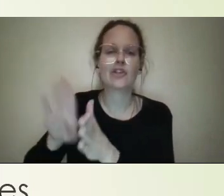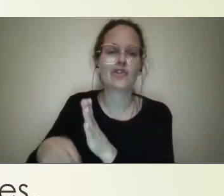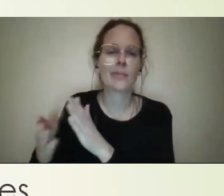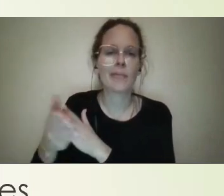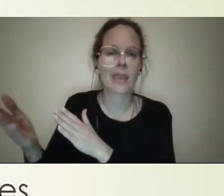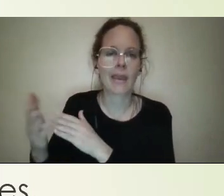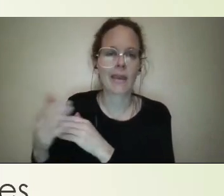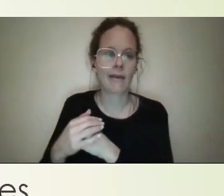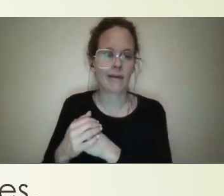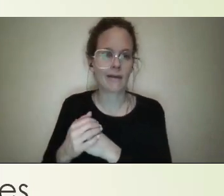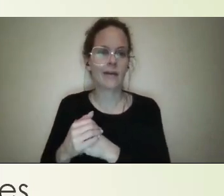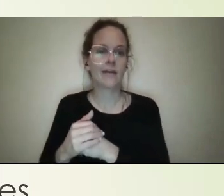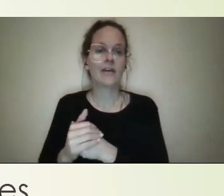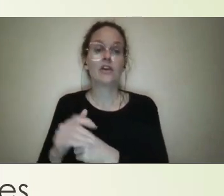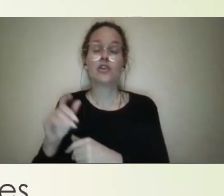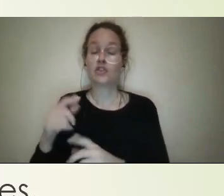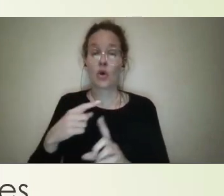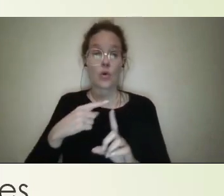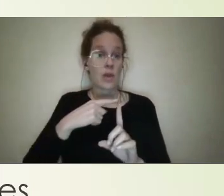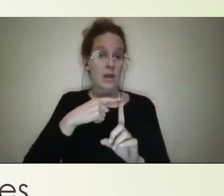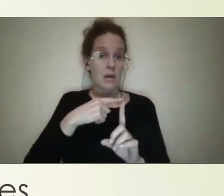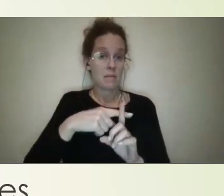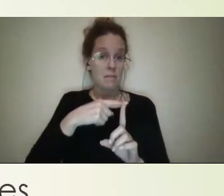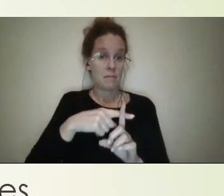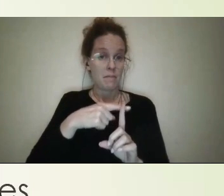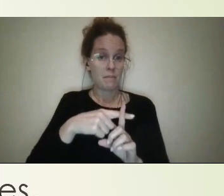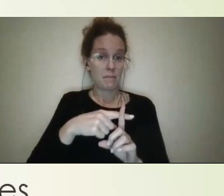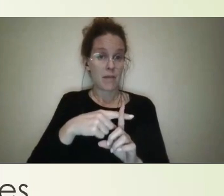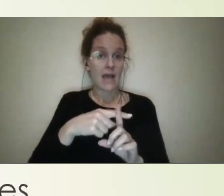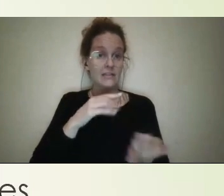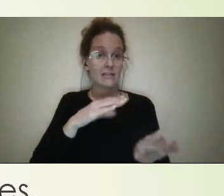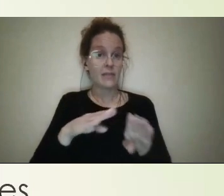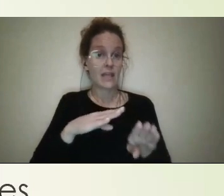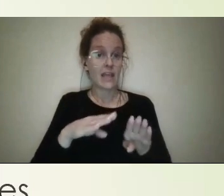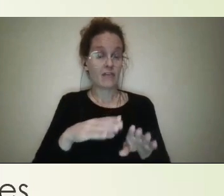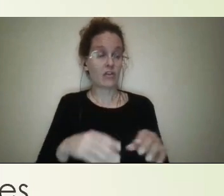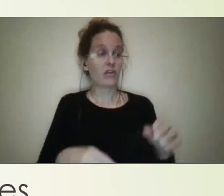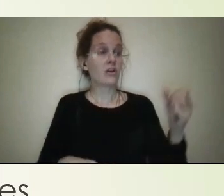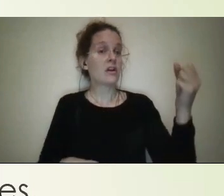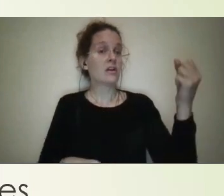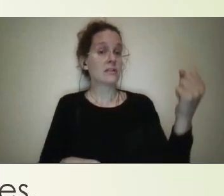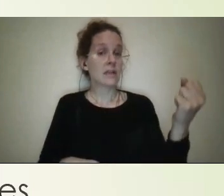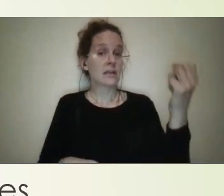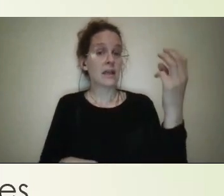to have positive behaviors Sunday Monday Tuesday to earn the token Wednesday, and then they had